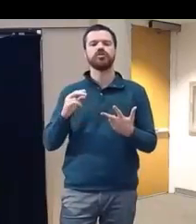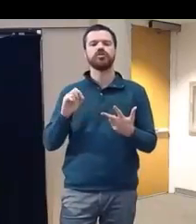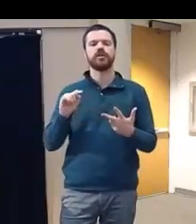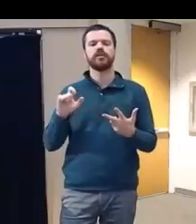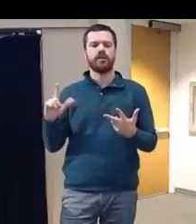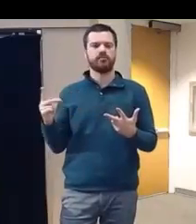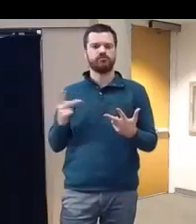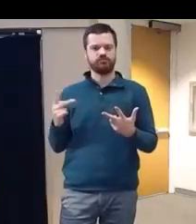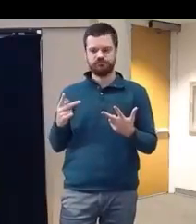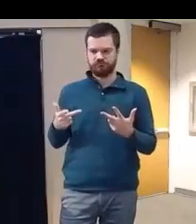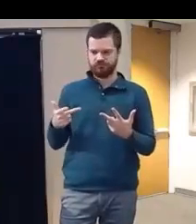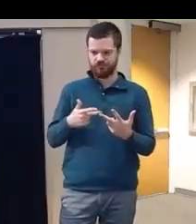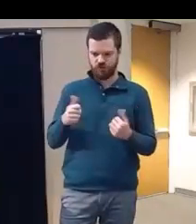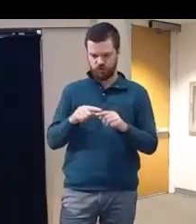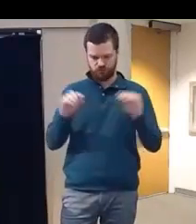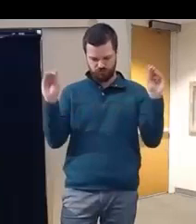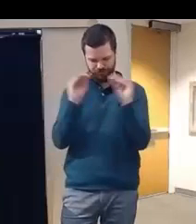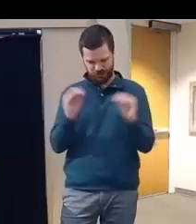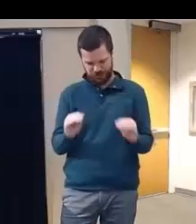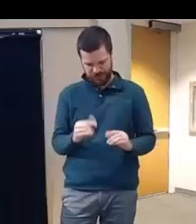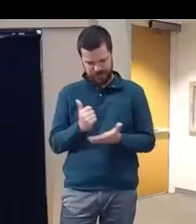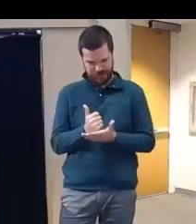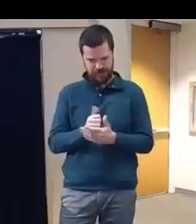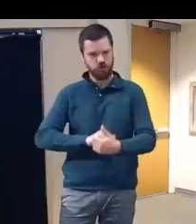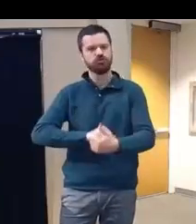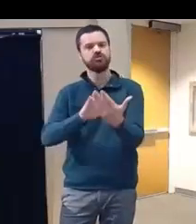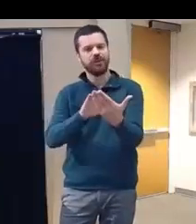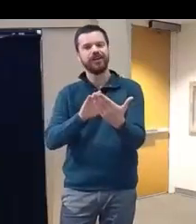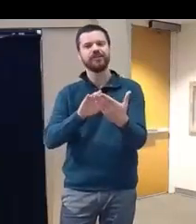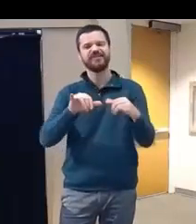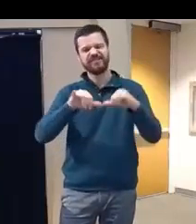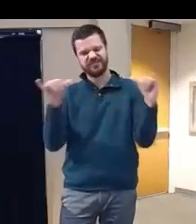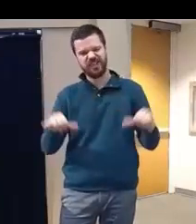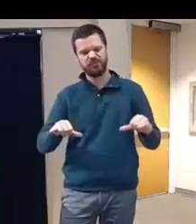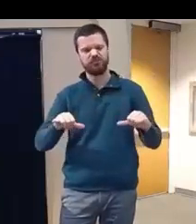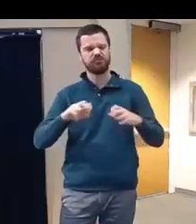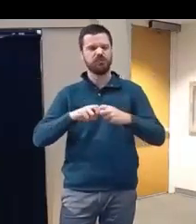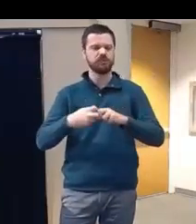try to put together something that really helps to address some of that systemic issue and also